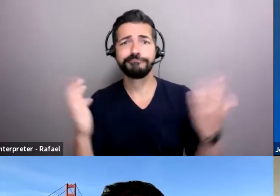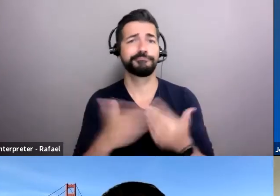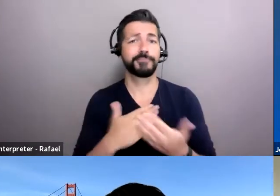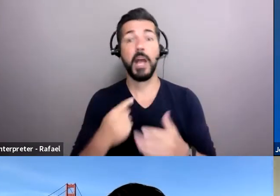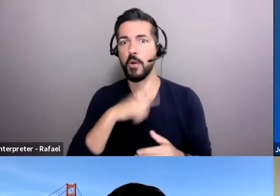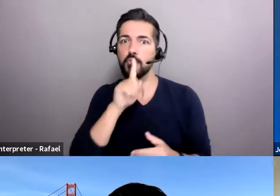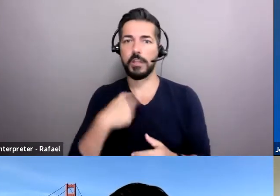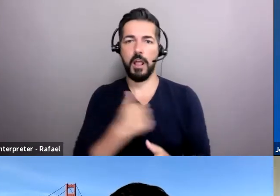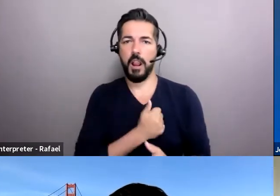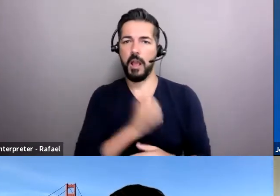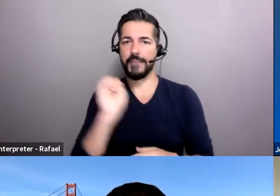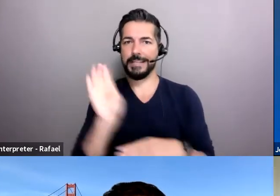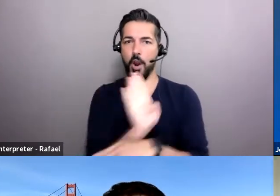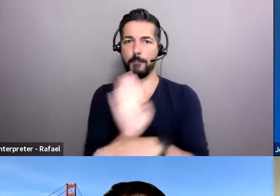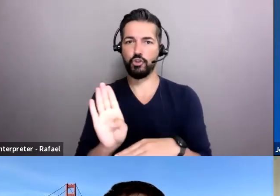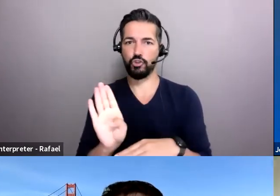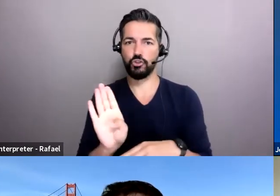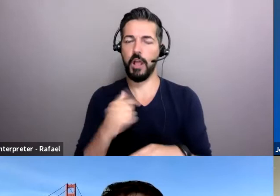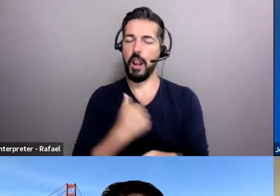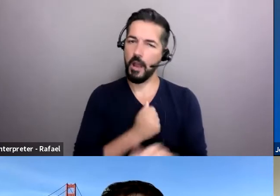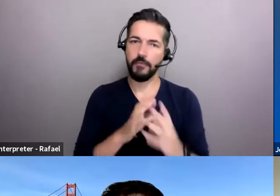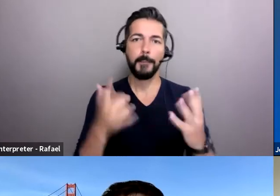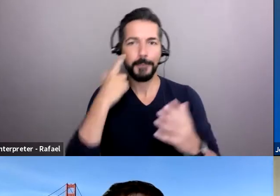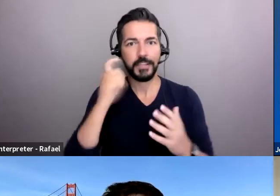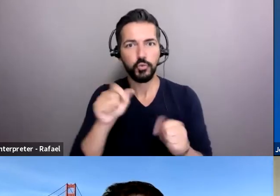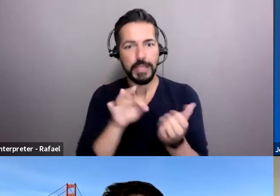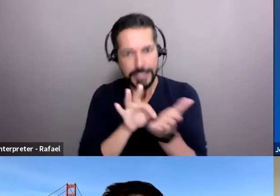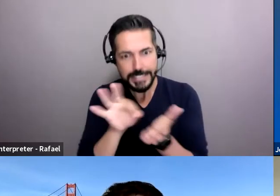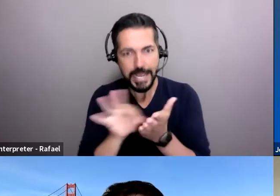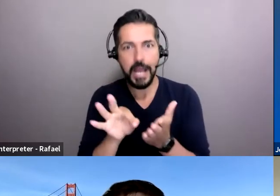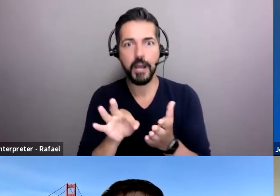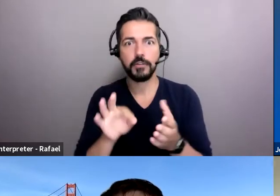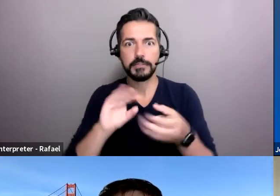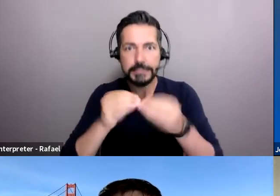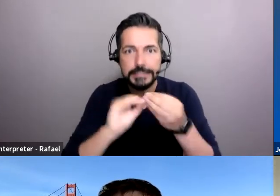really quantify in dollars what your offerings and what your enhancements do.